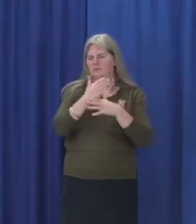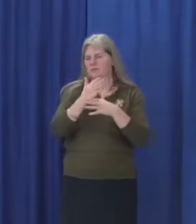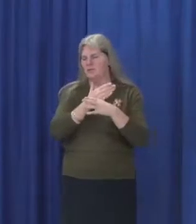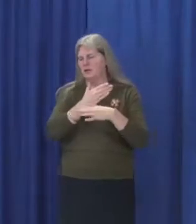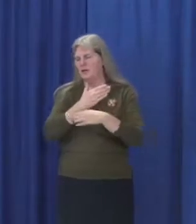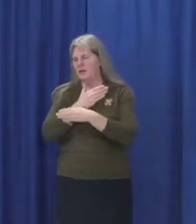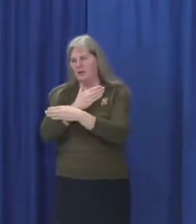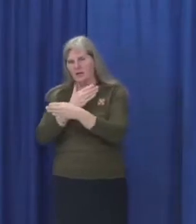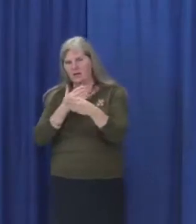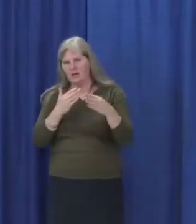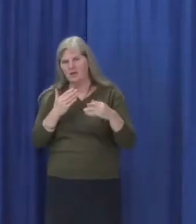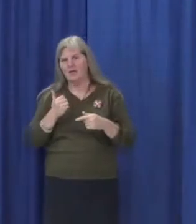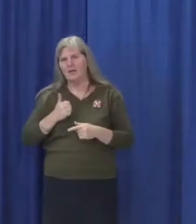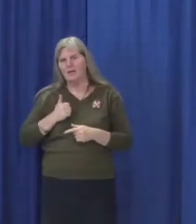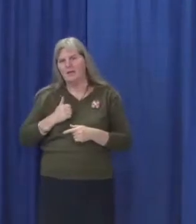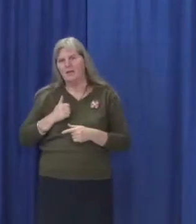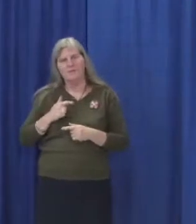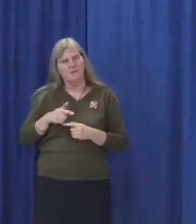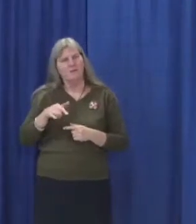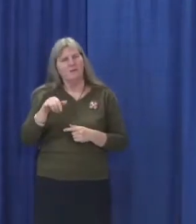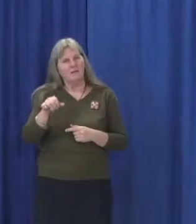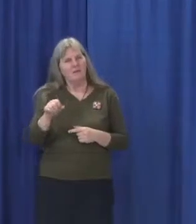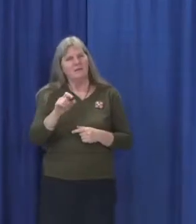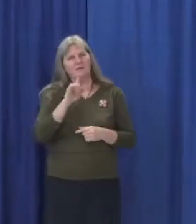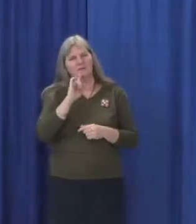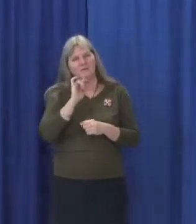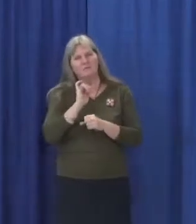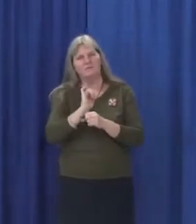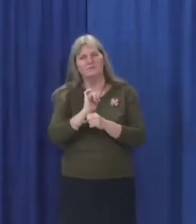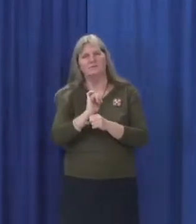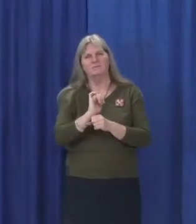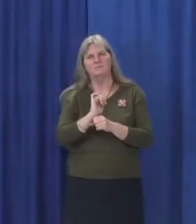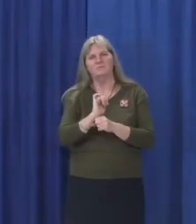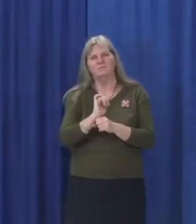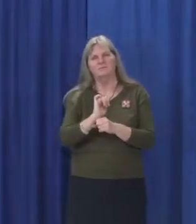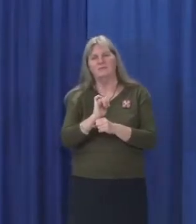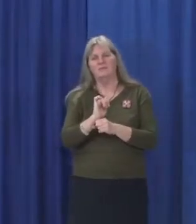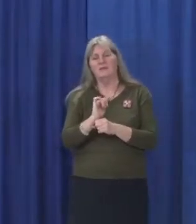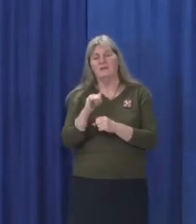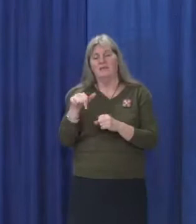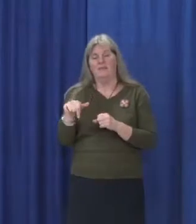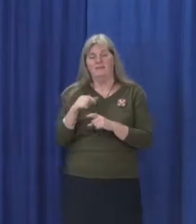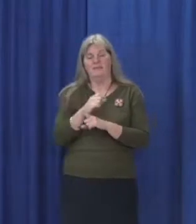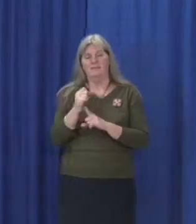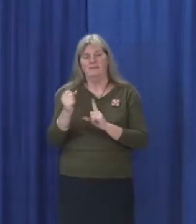trials and tribulations but absolutely this is another one of those scenarios where the